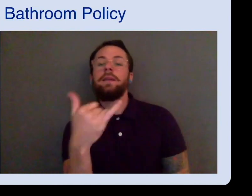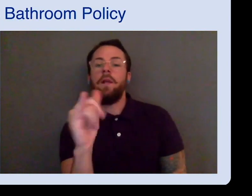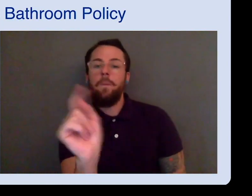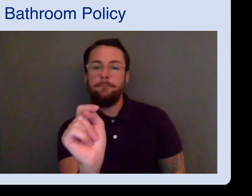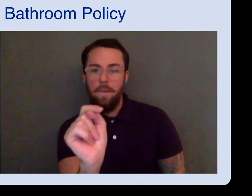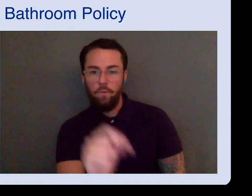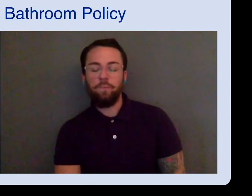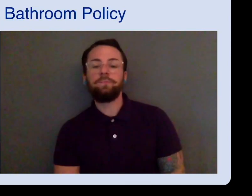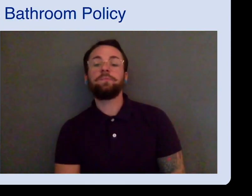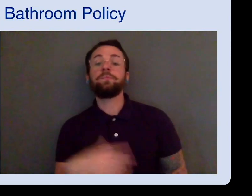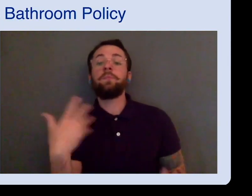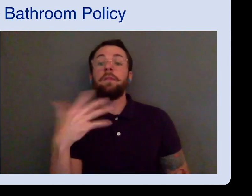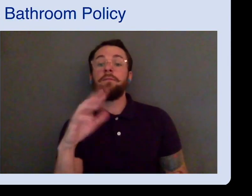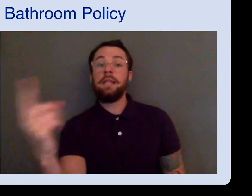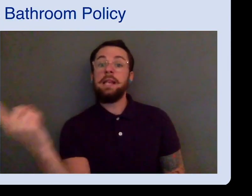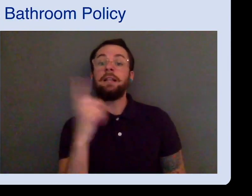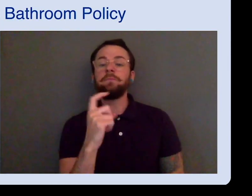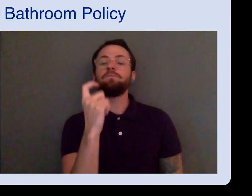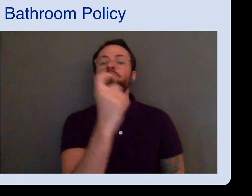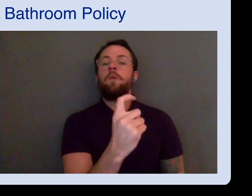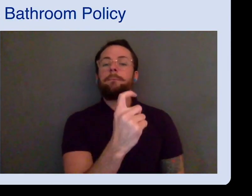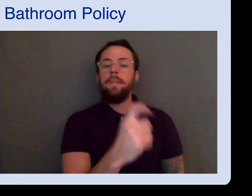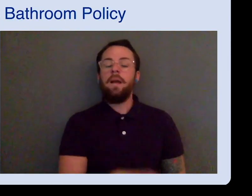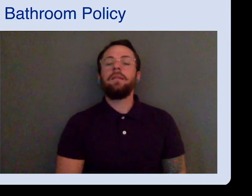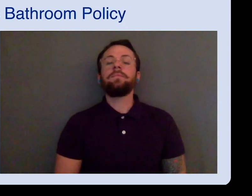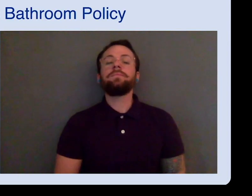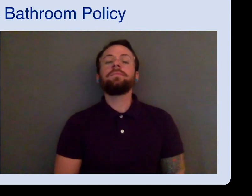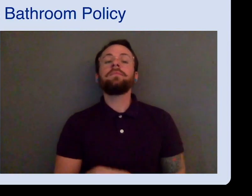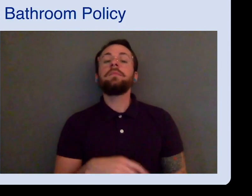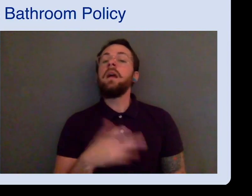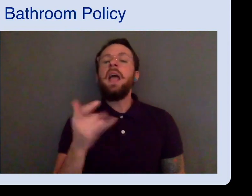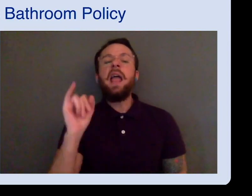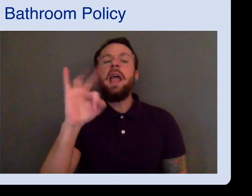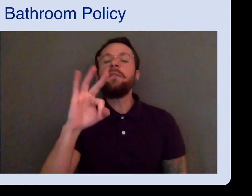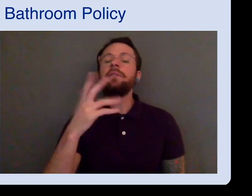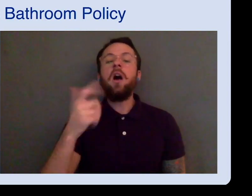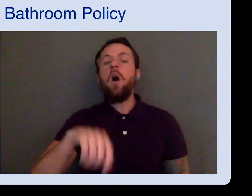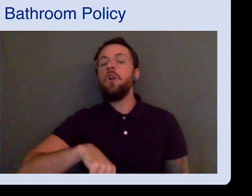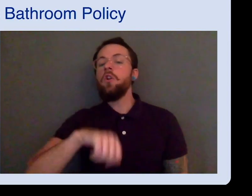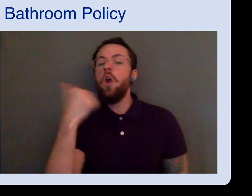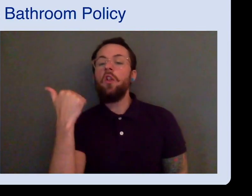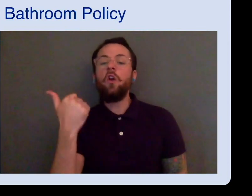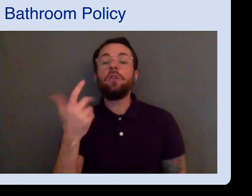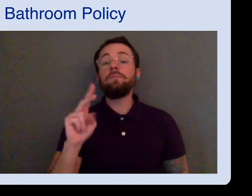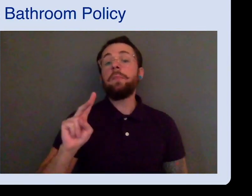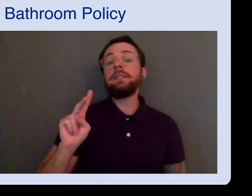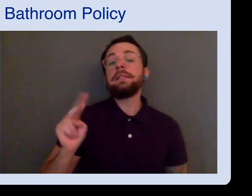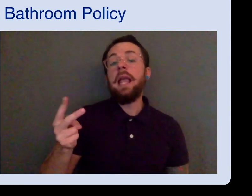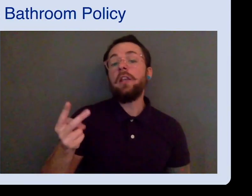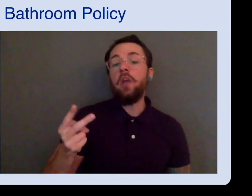So let's suppose they take the yellow tag, they go to the yellow bathroom and replace